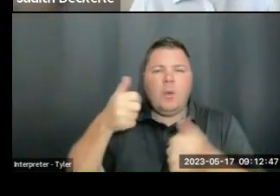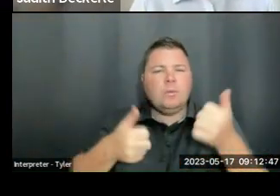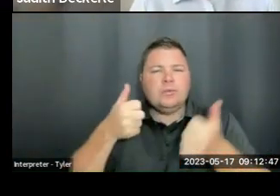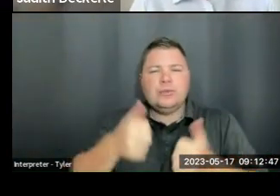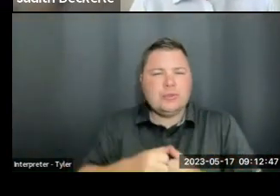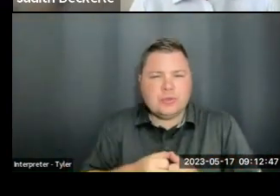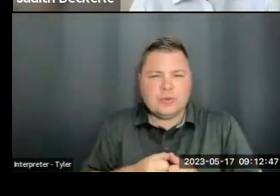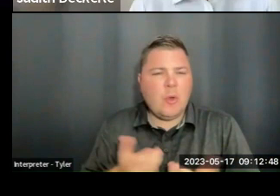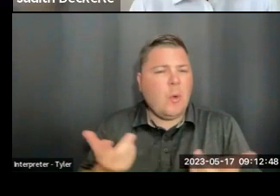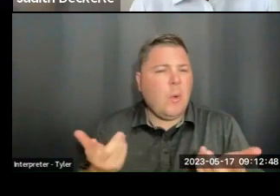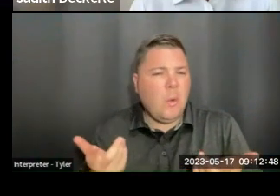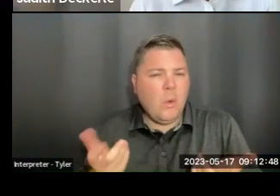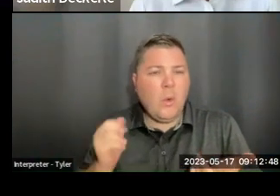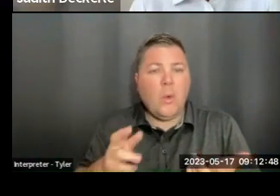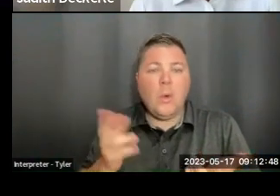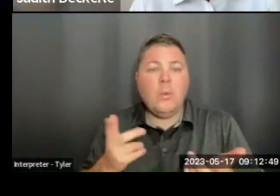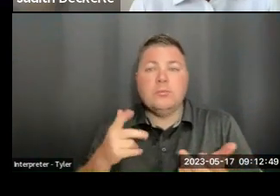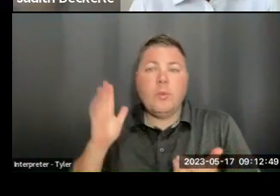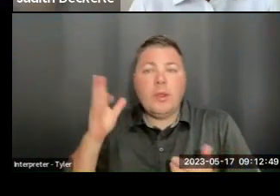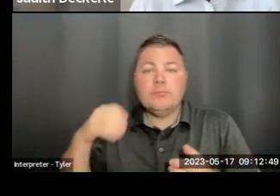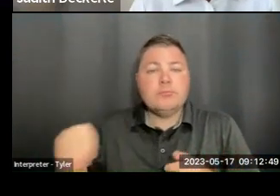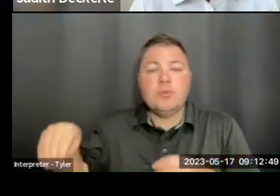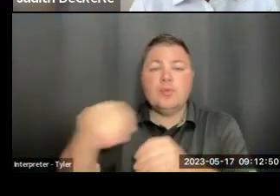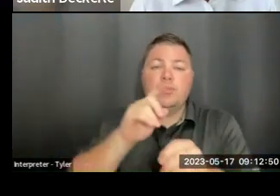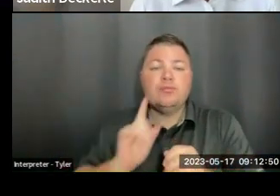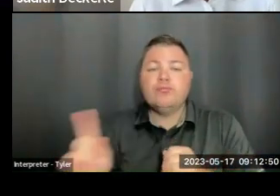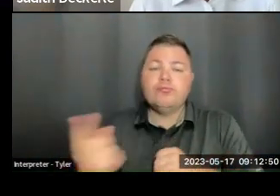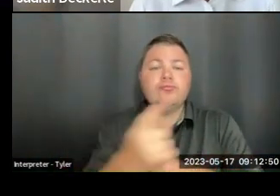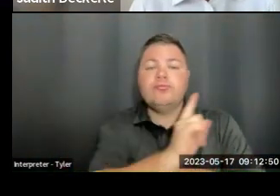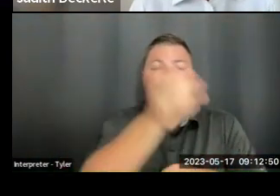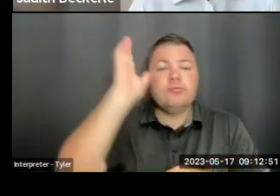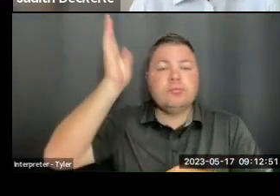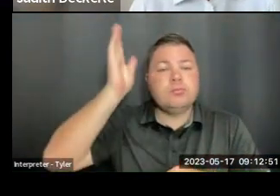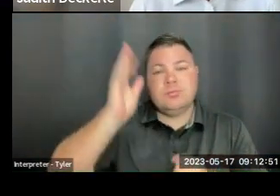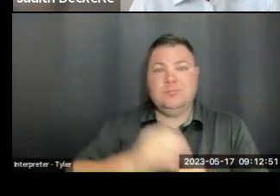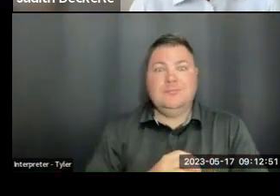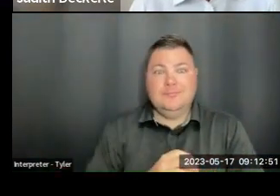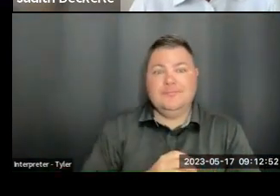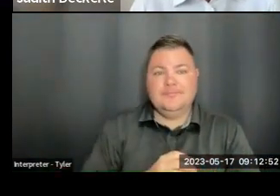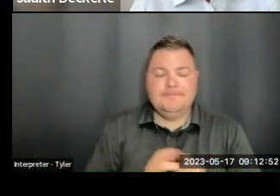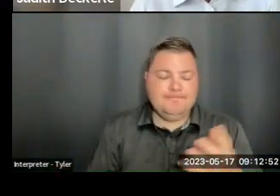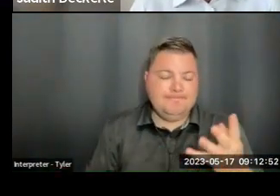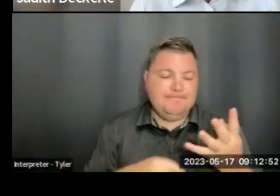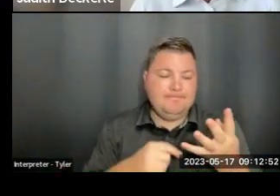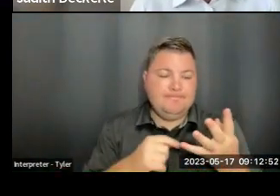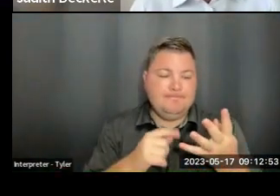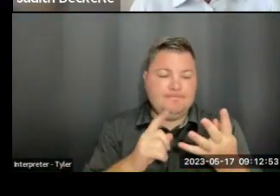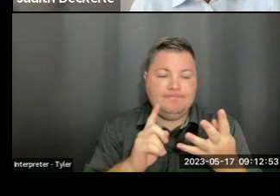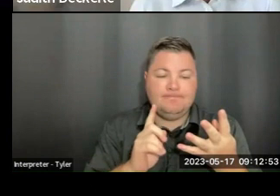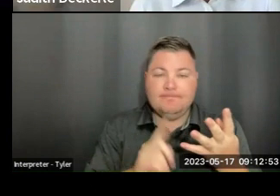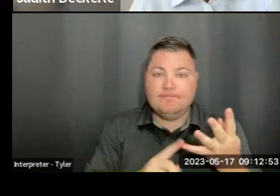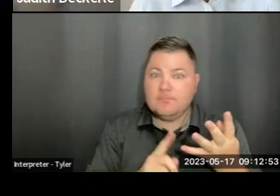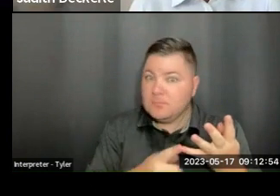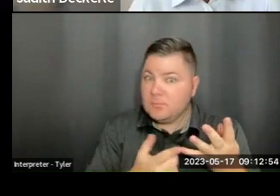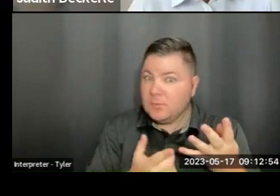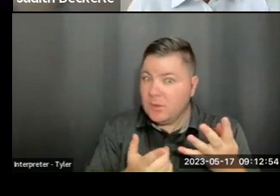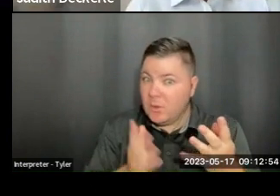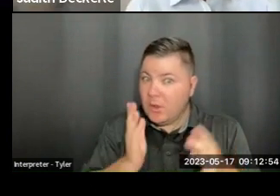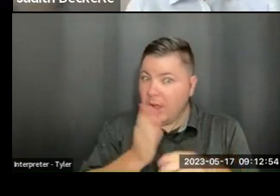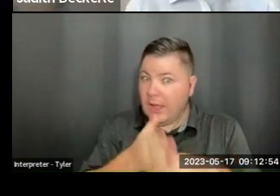Will in-person presenters be seated at a desk or standing at a podium or wandering around the room while they present?